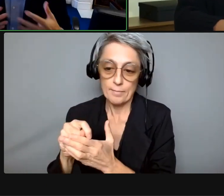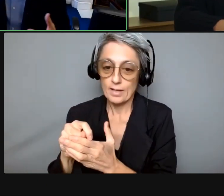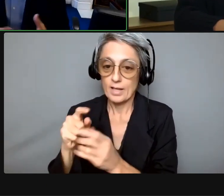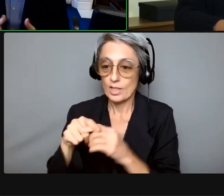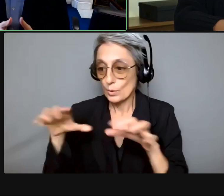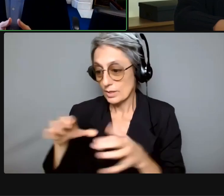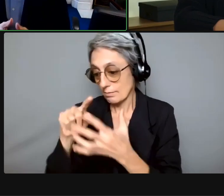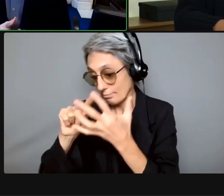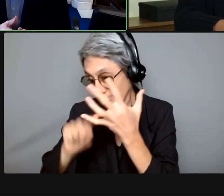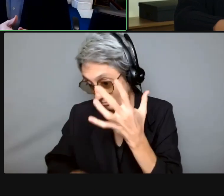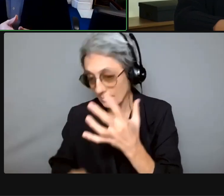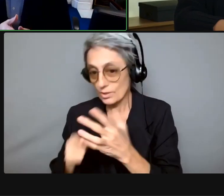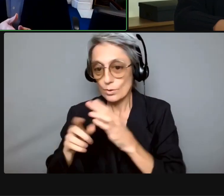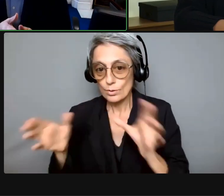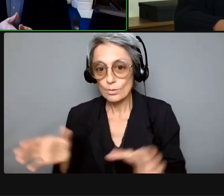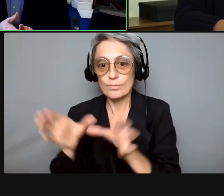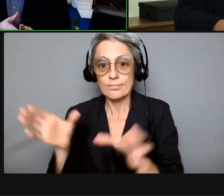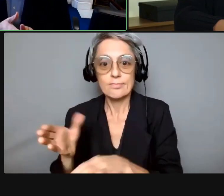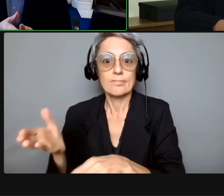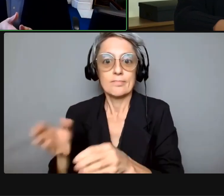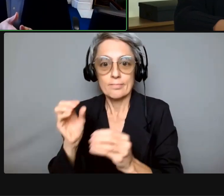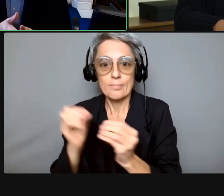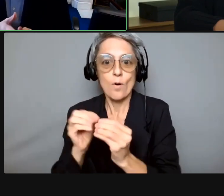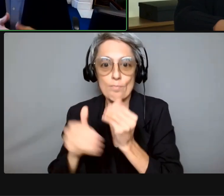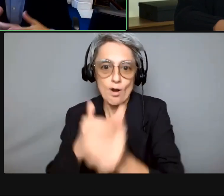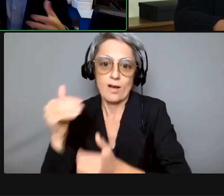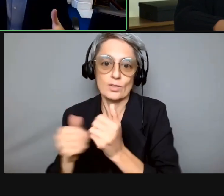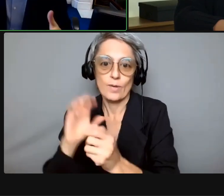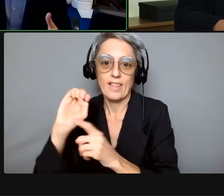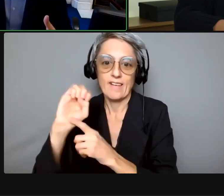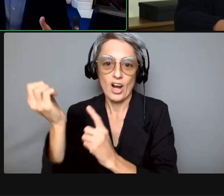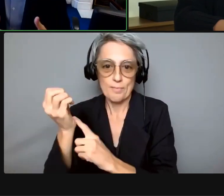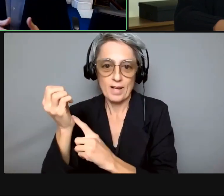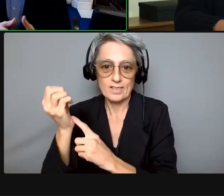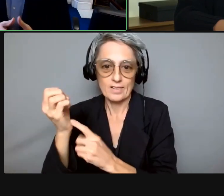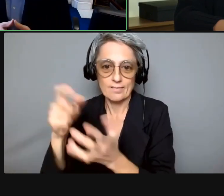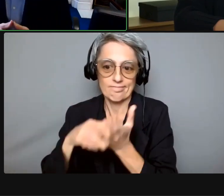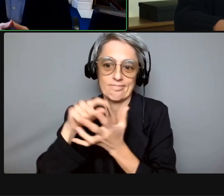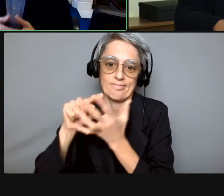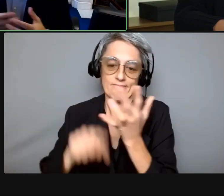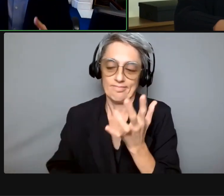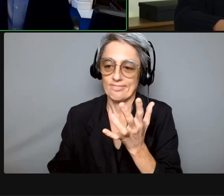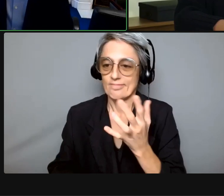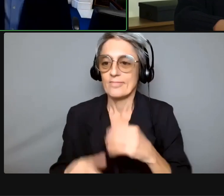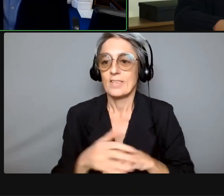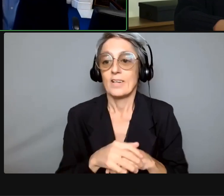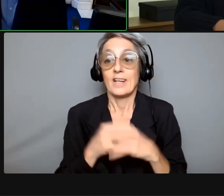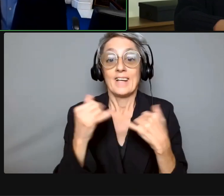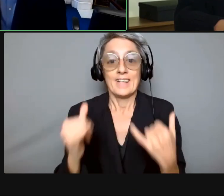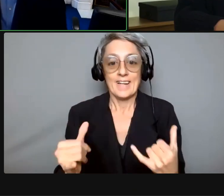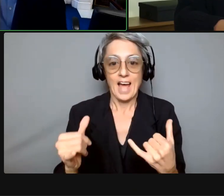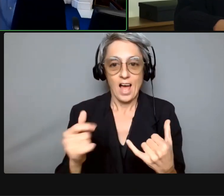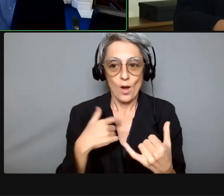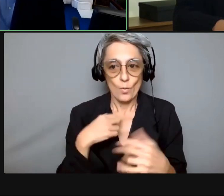the environmental agenda for the in the Obama era. We're standing on your shoulders here, and we're looking forward to your wisdom